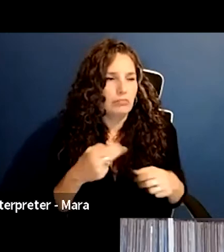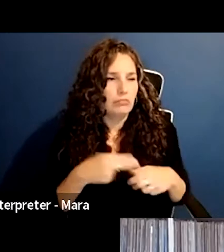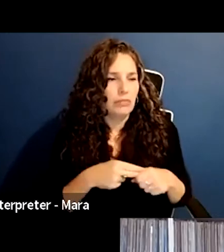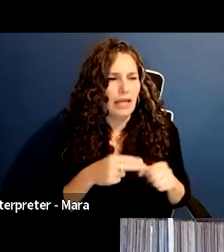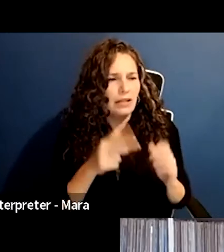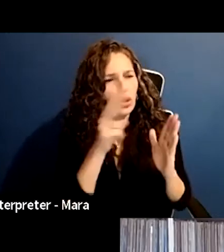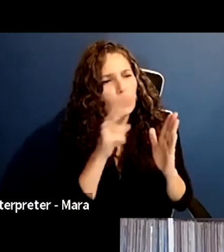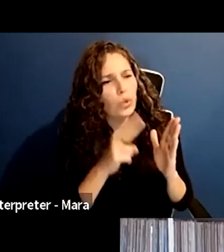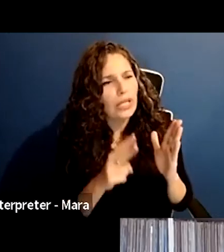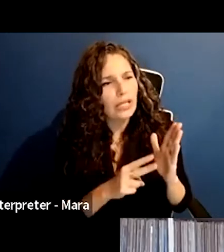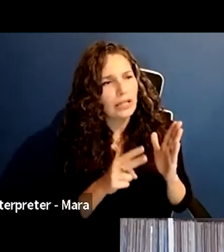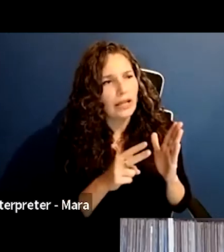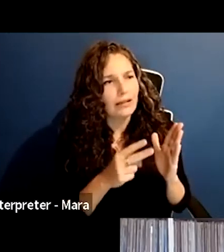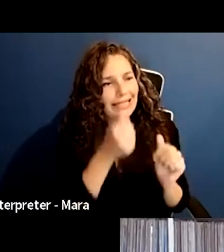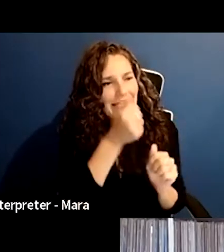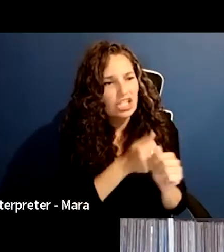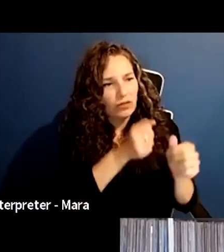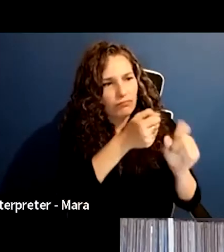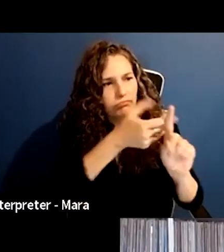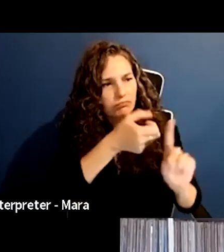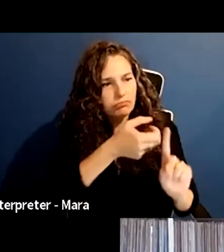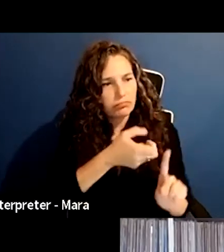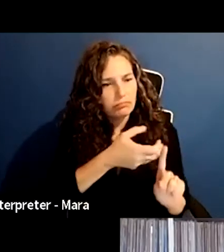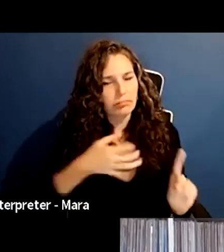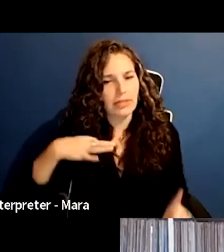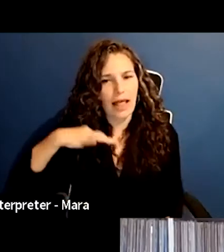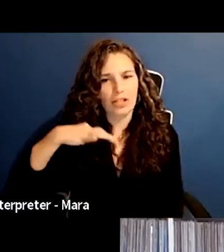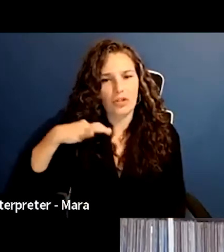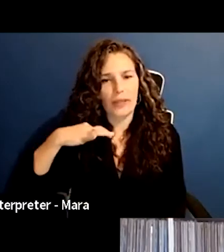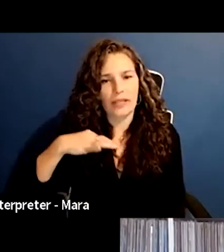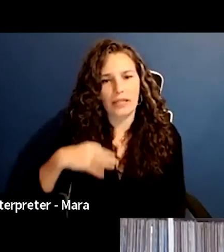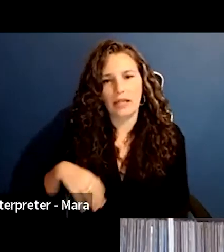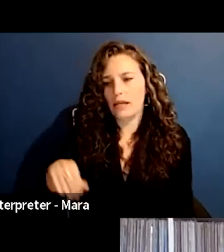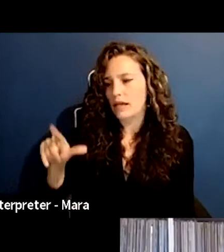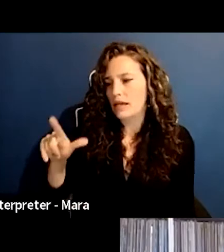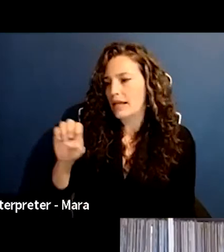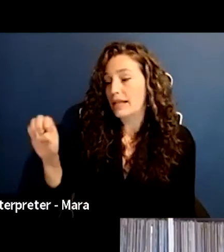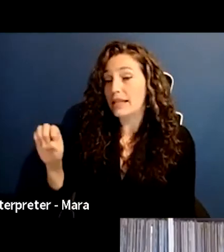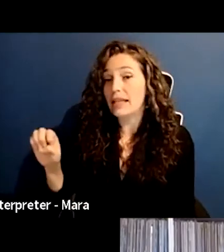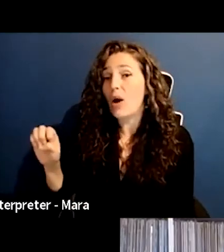And it's easy, just so people don't think it's difficult. It's easy. It's so easy.